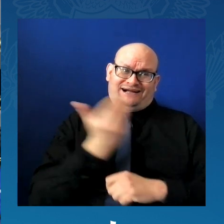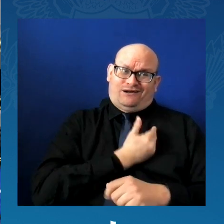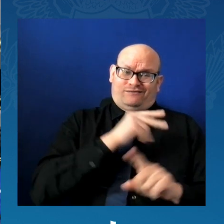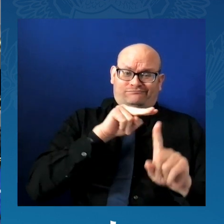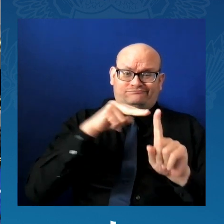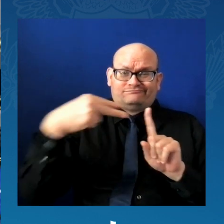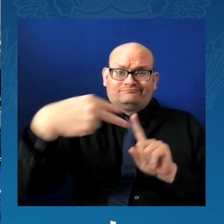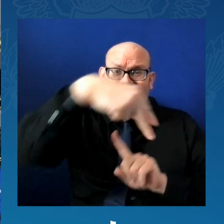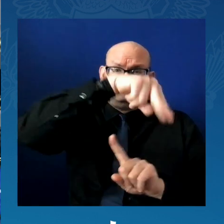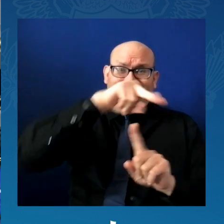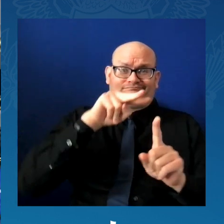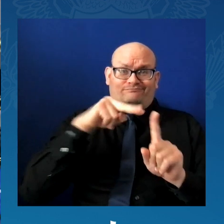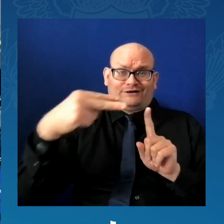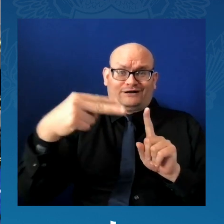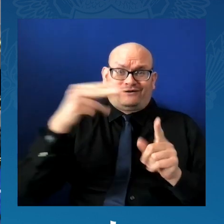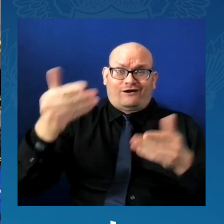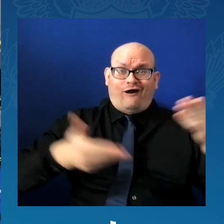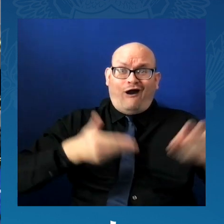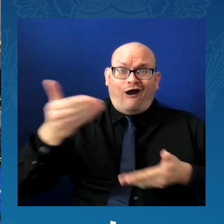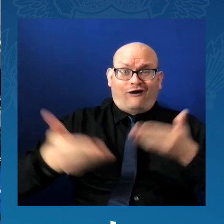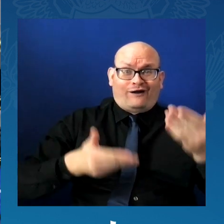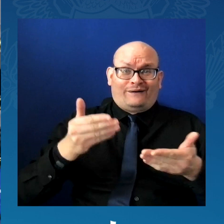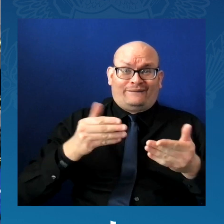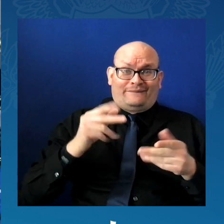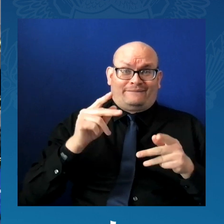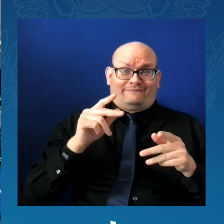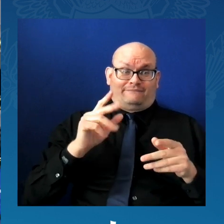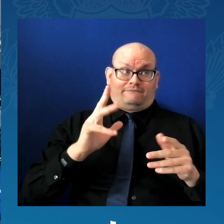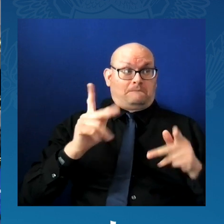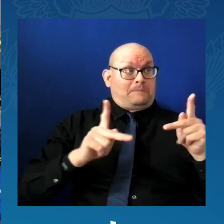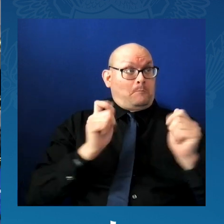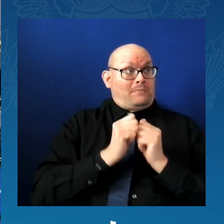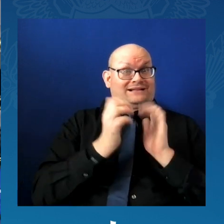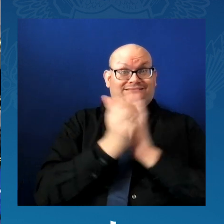rather than the educational requirements that traditionally looked at.